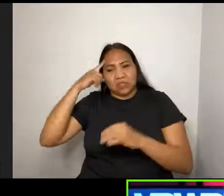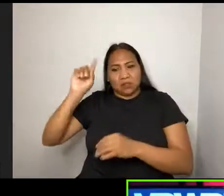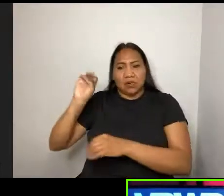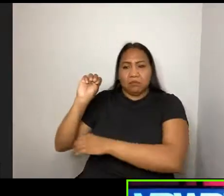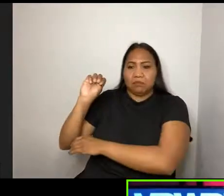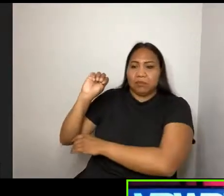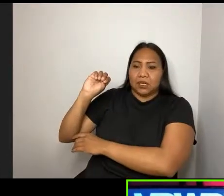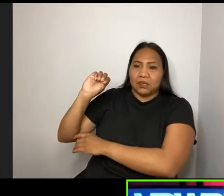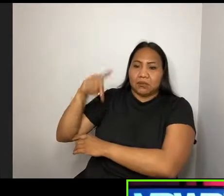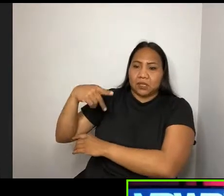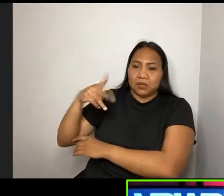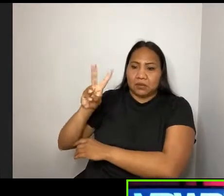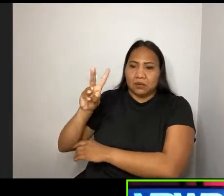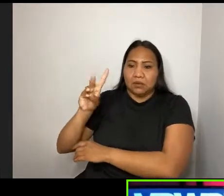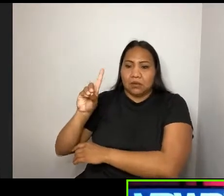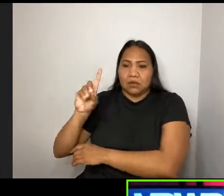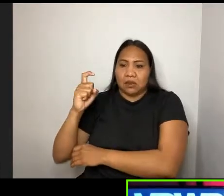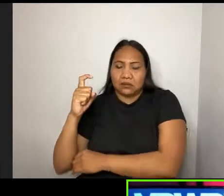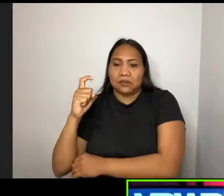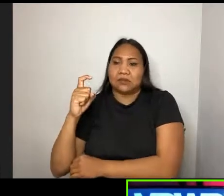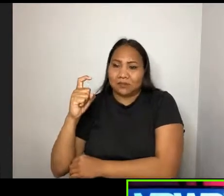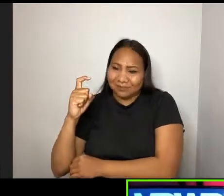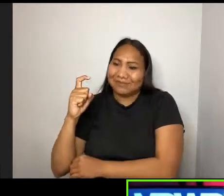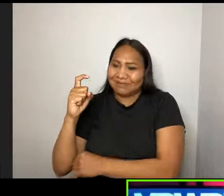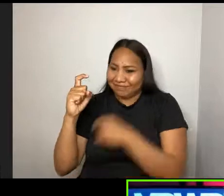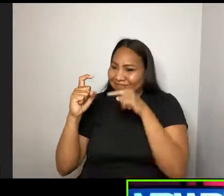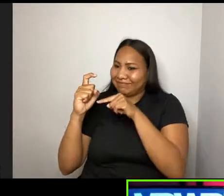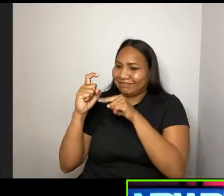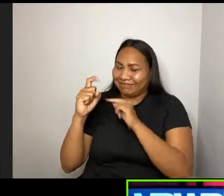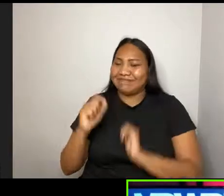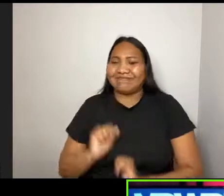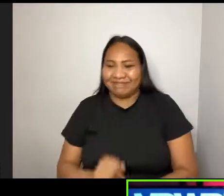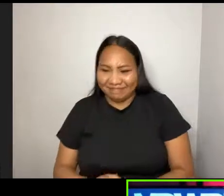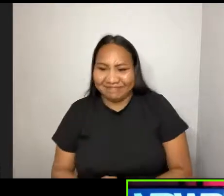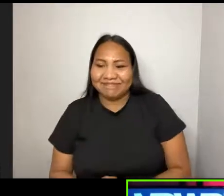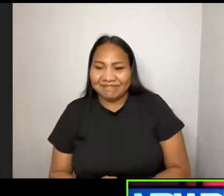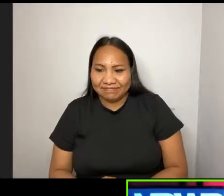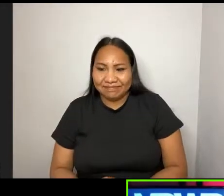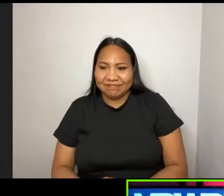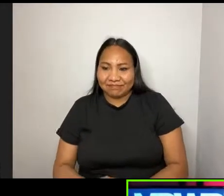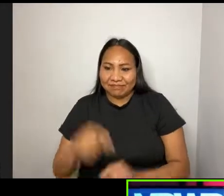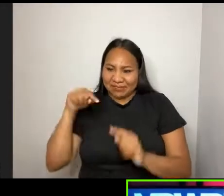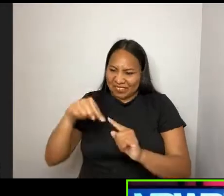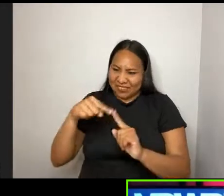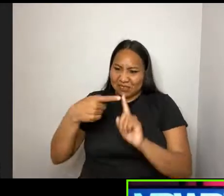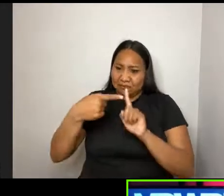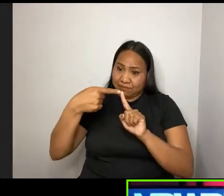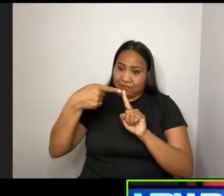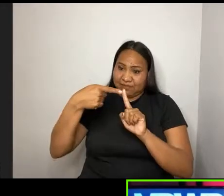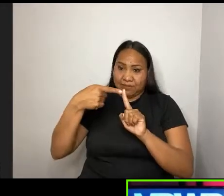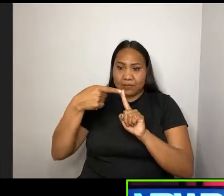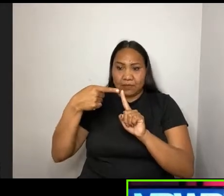Was to be able to center the populations in one place and amplify their voices.